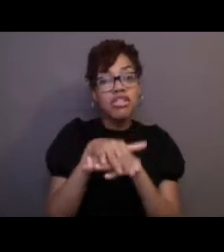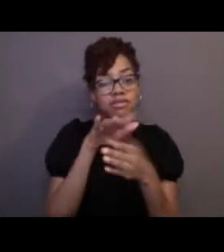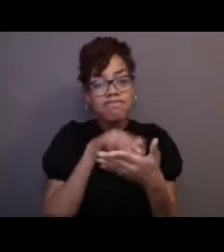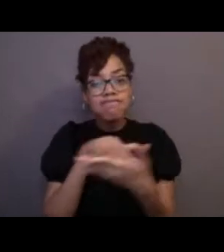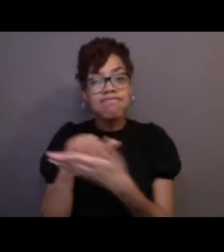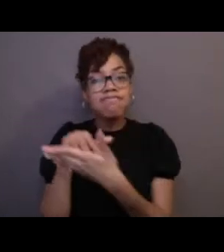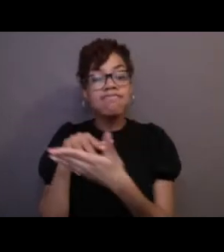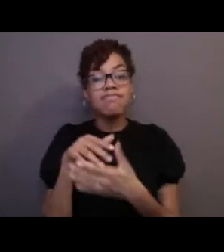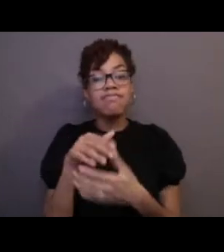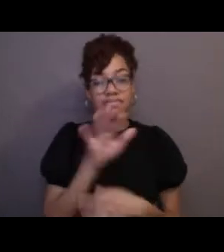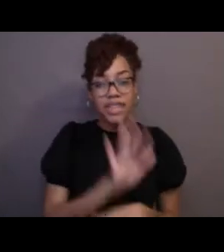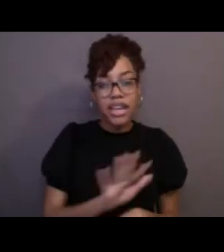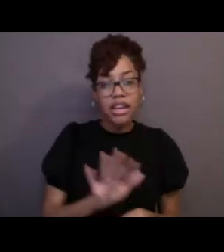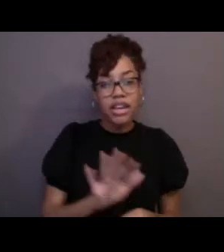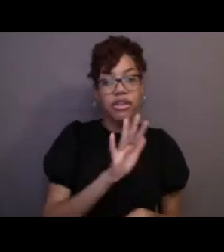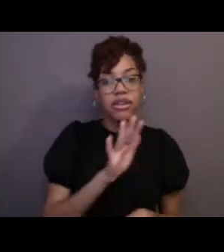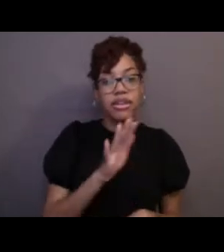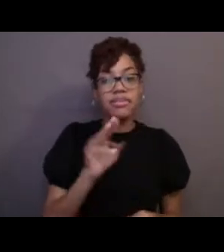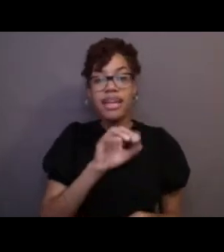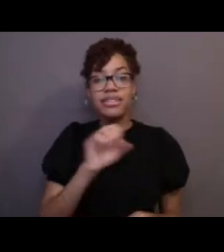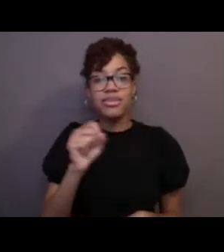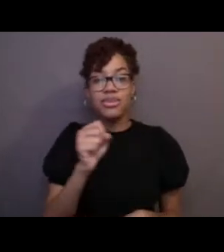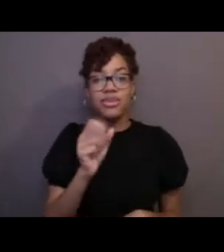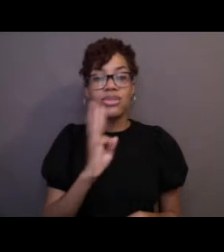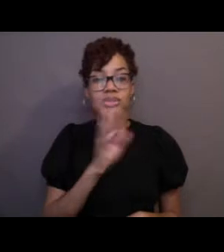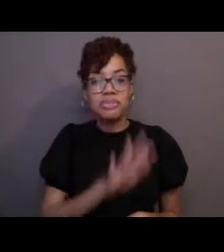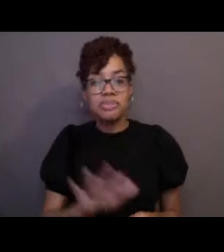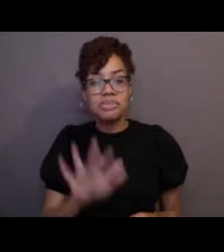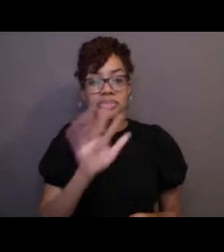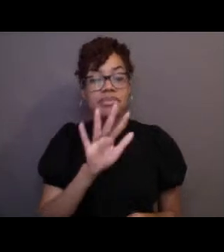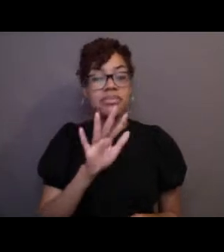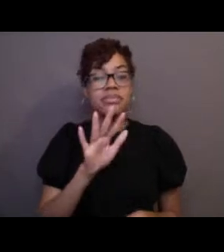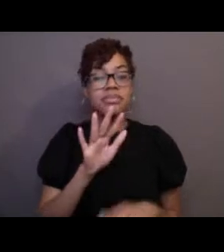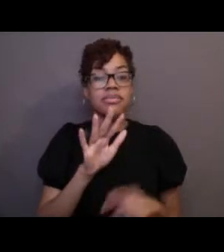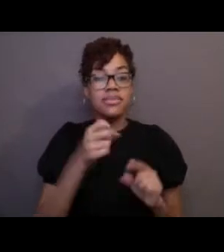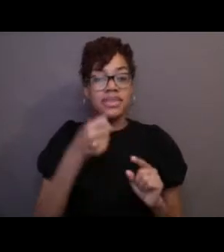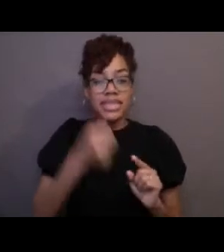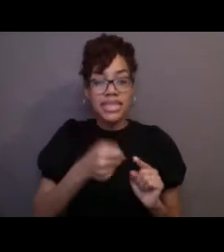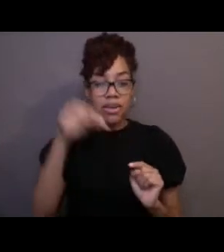along the Massachusetts coastline, south all the way to North Carolina.